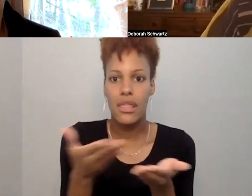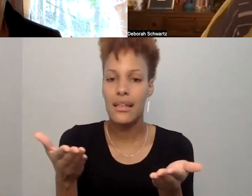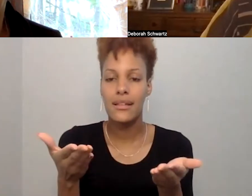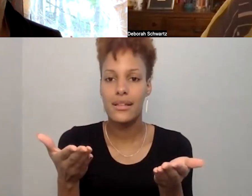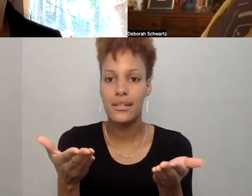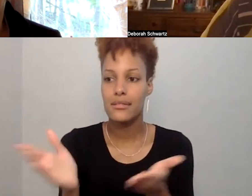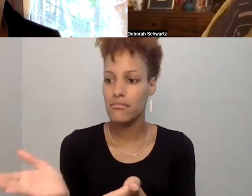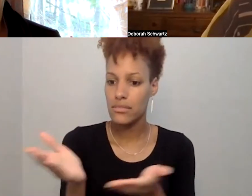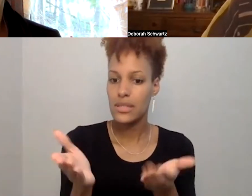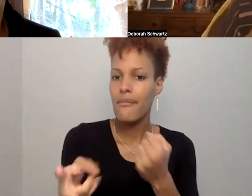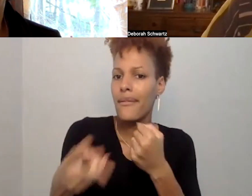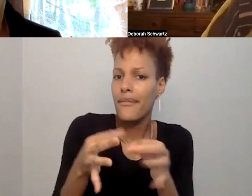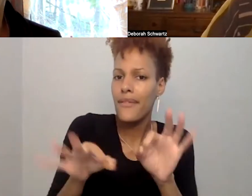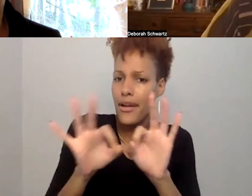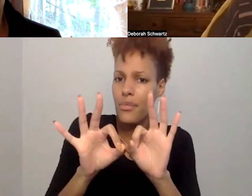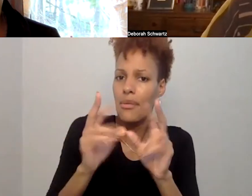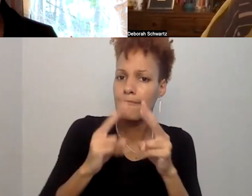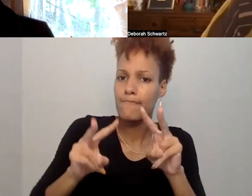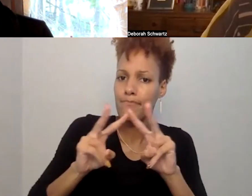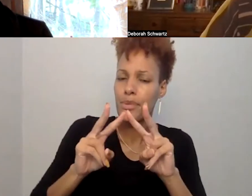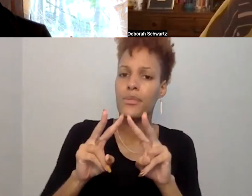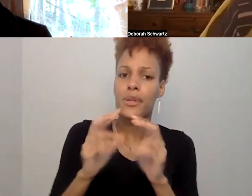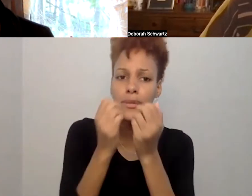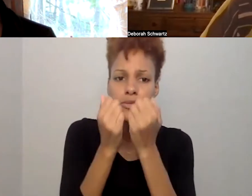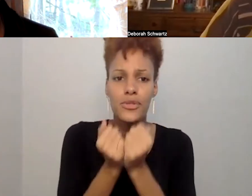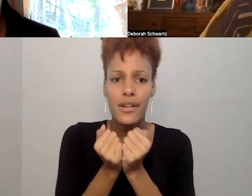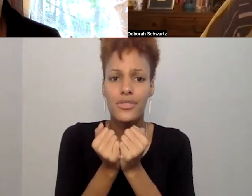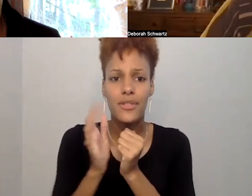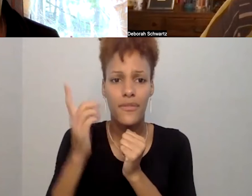artifacts that represent African-American history. And so,